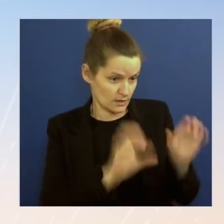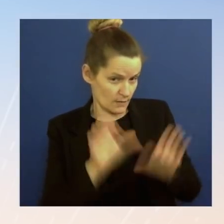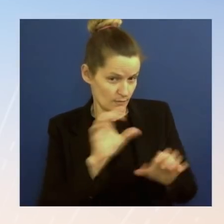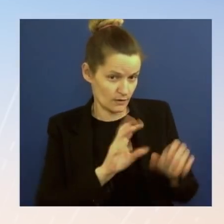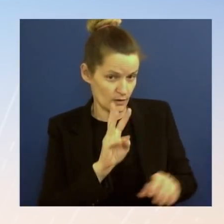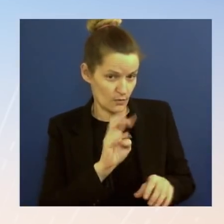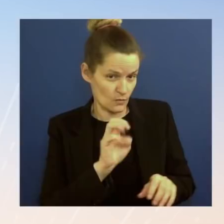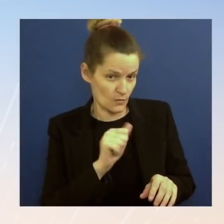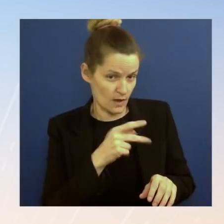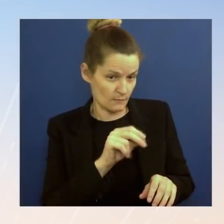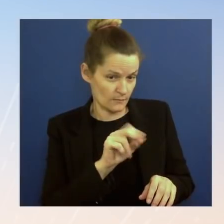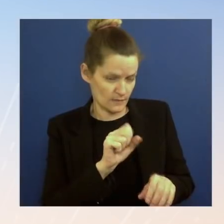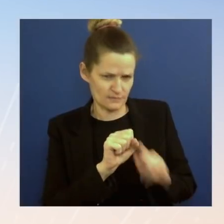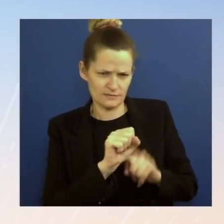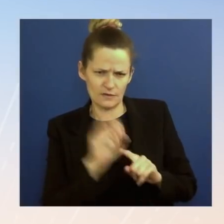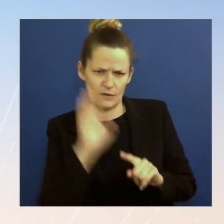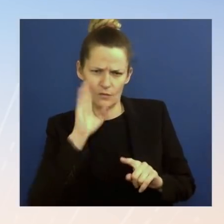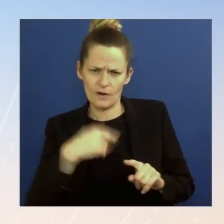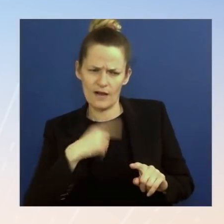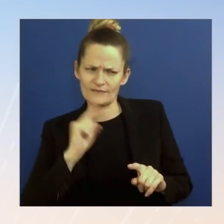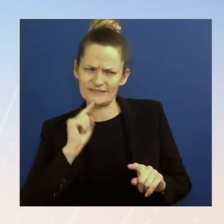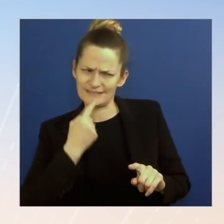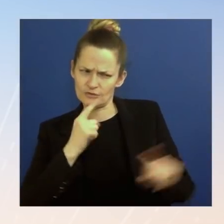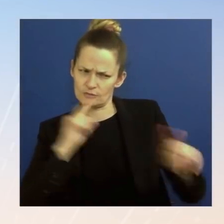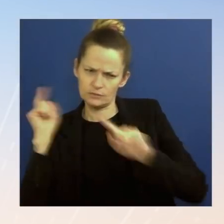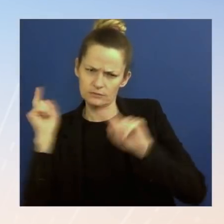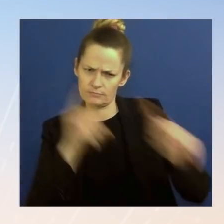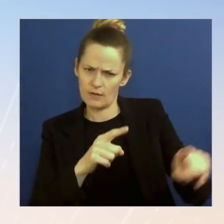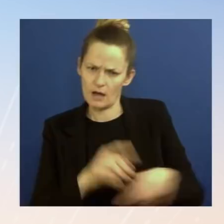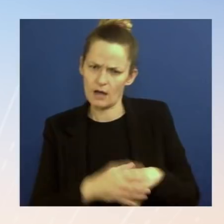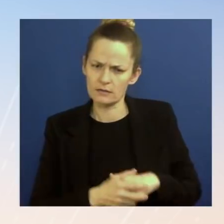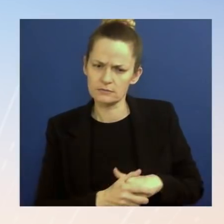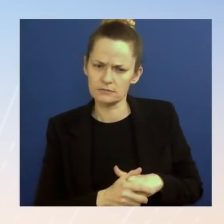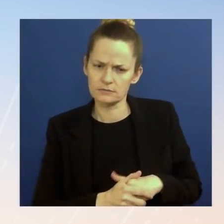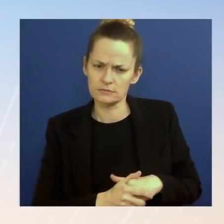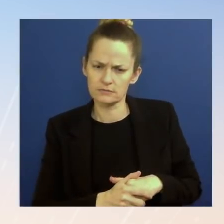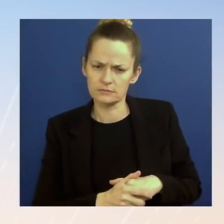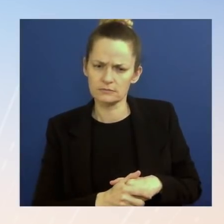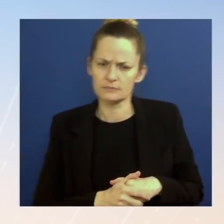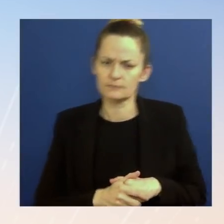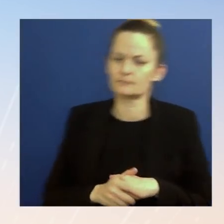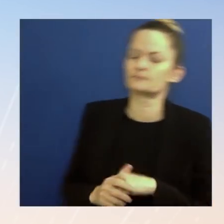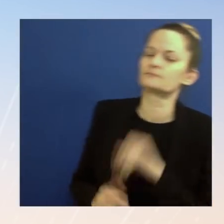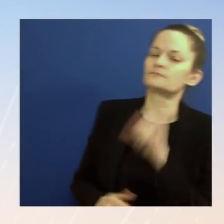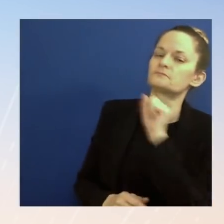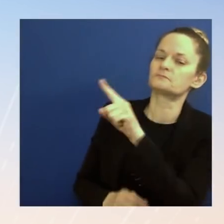The Press: So when you talk about, kind of, the possibilities for China if they don't go along with what you've asked,